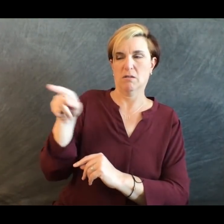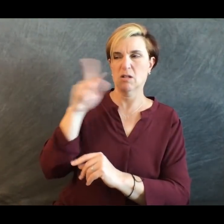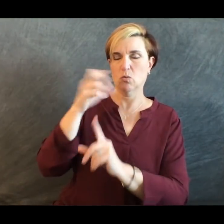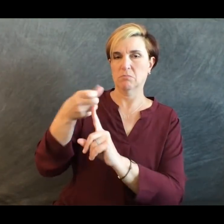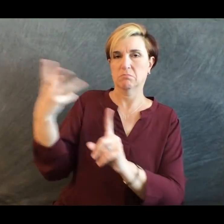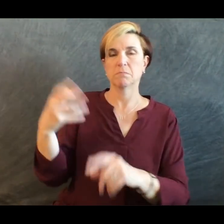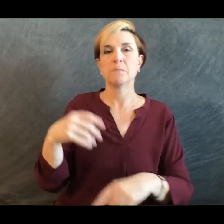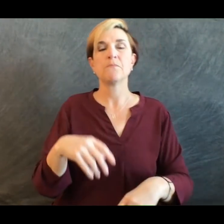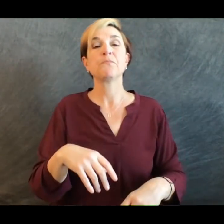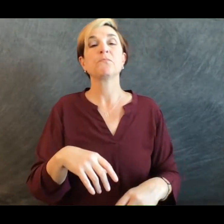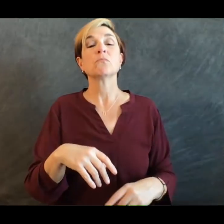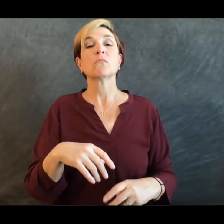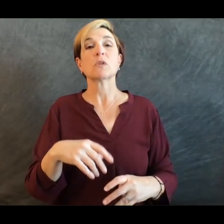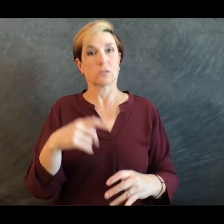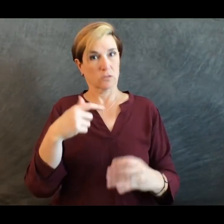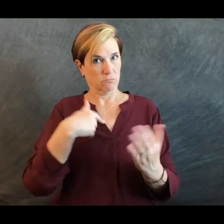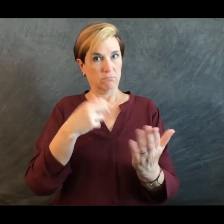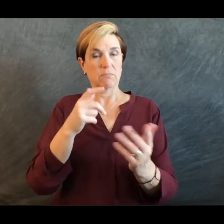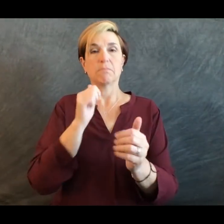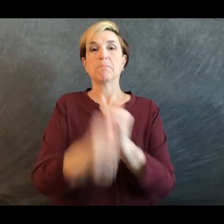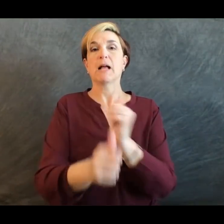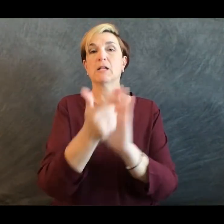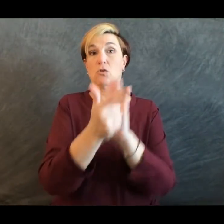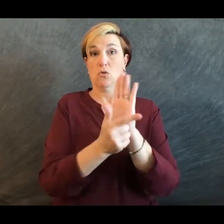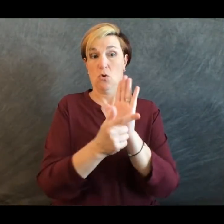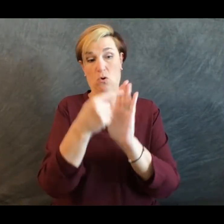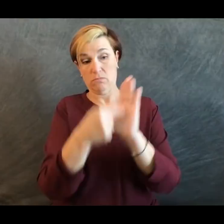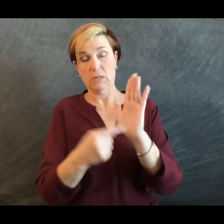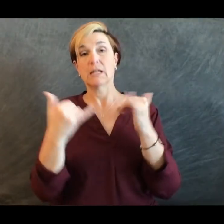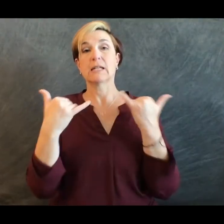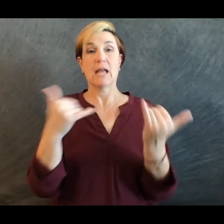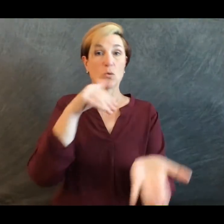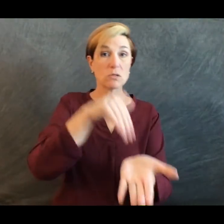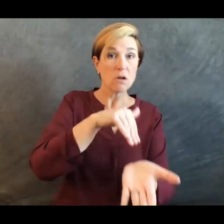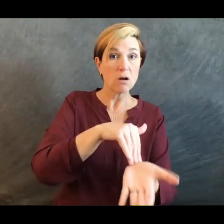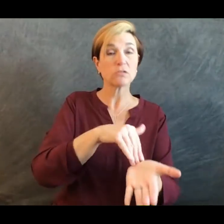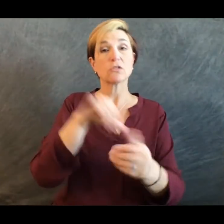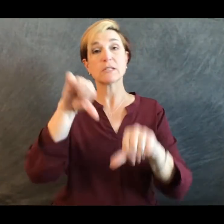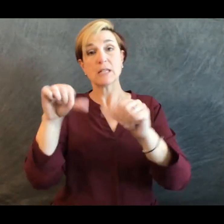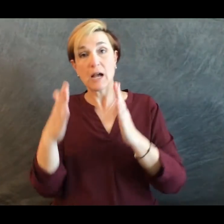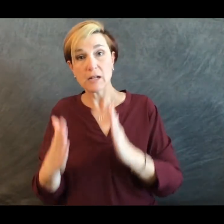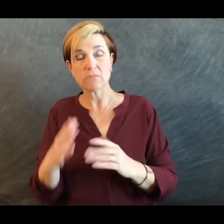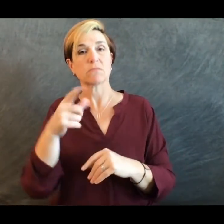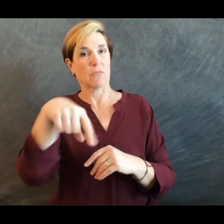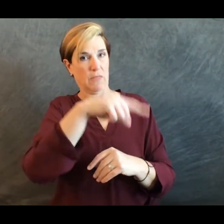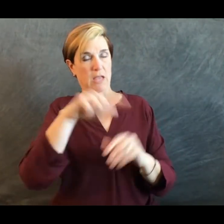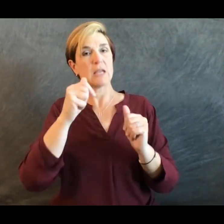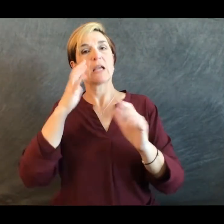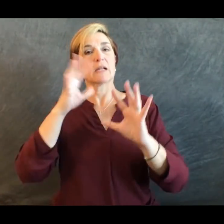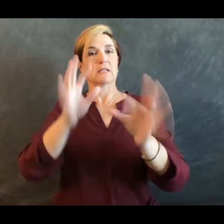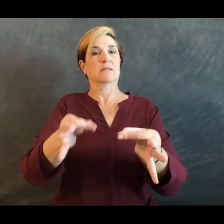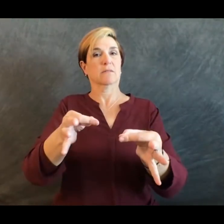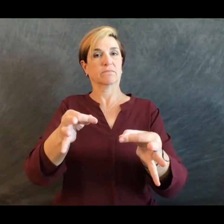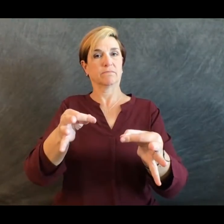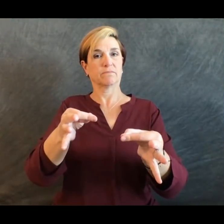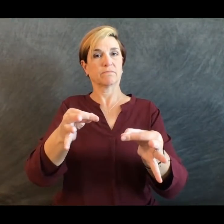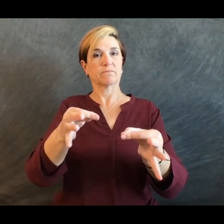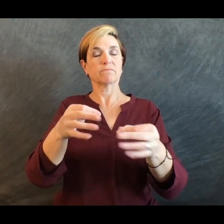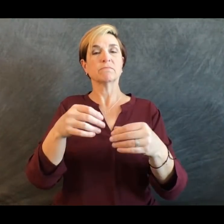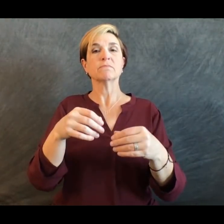give doctors and patients unprecedented freedom to make their own healthcare decisions granting access to potential therapies